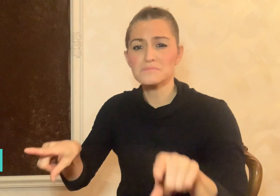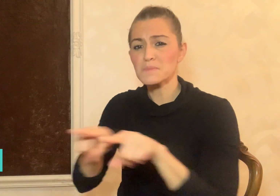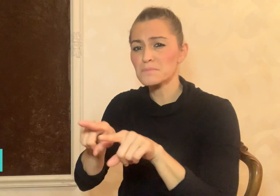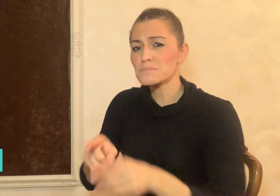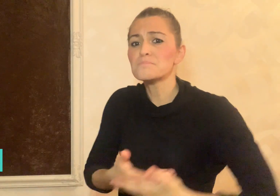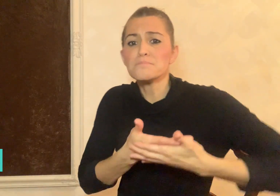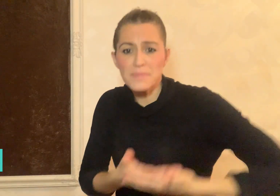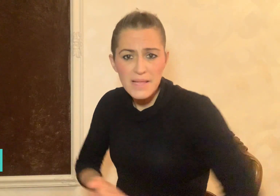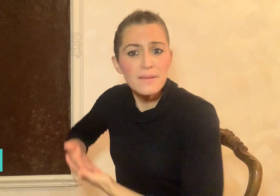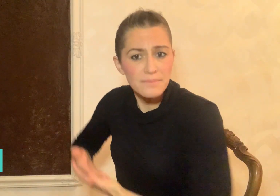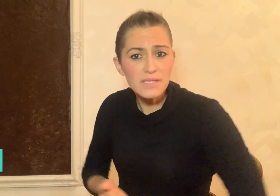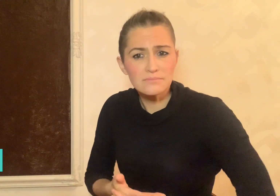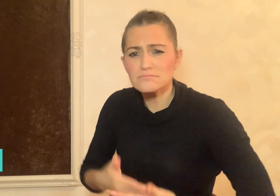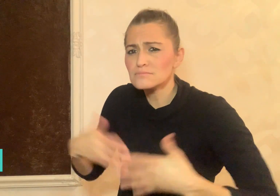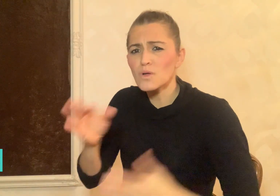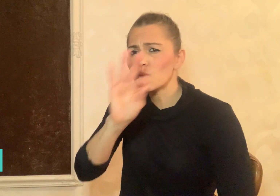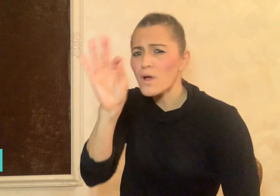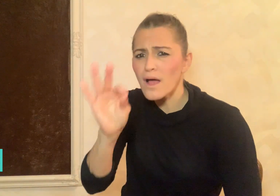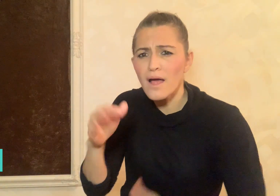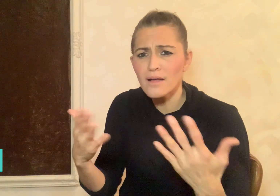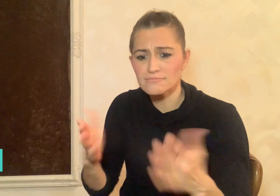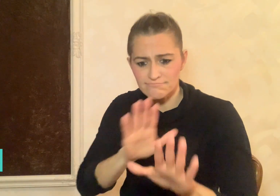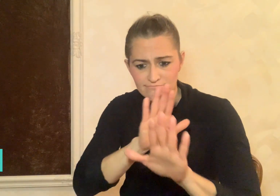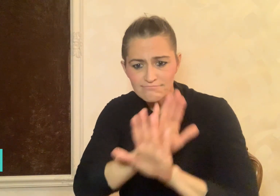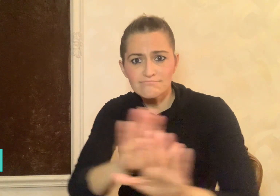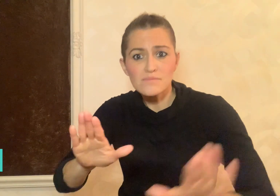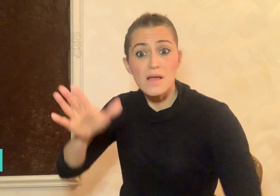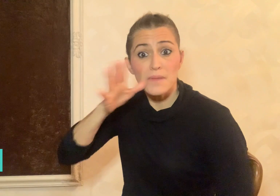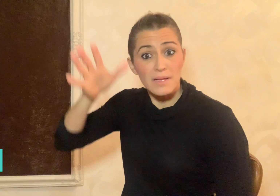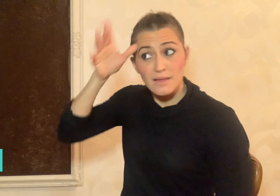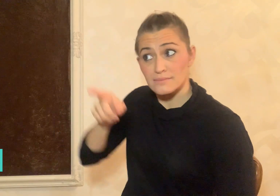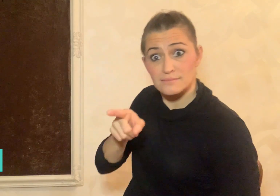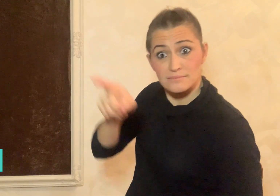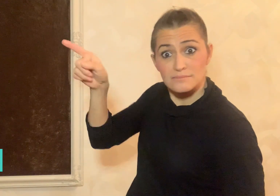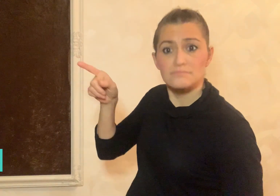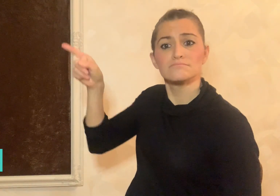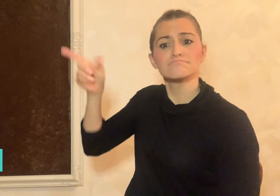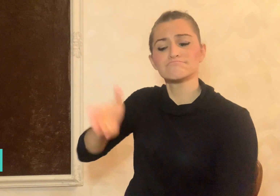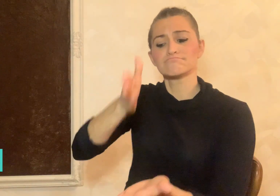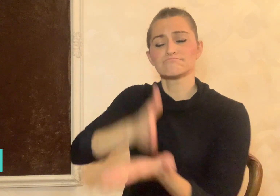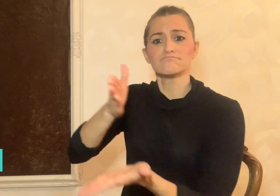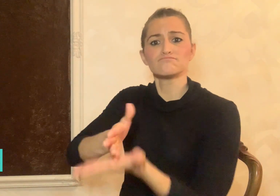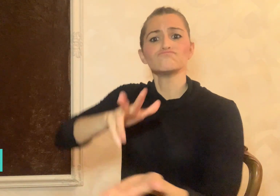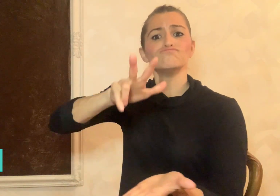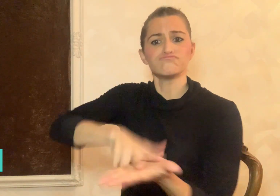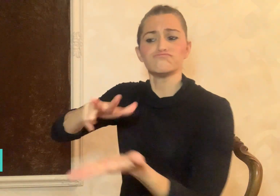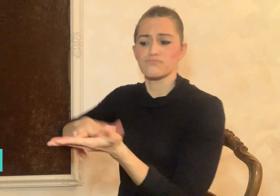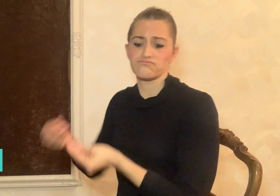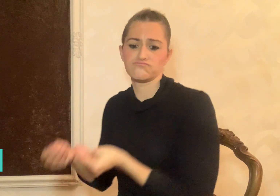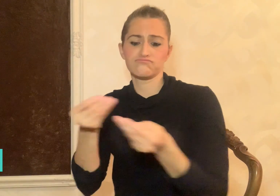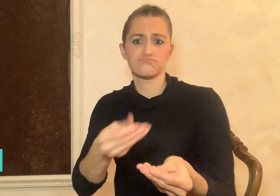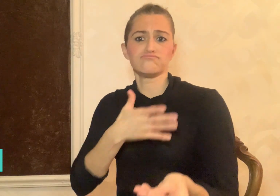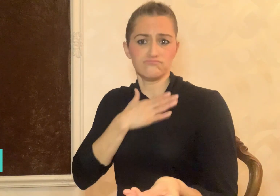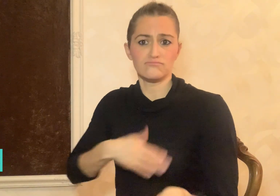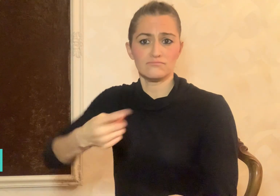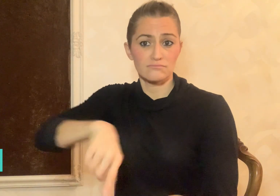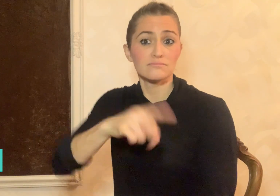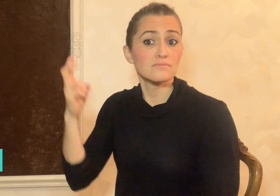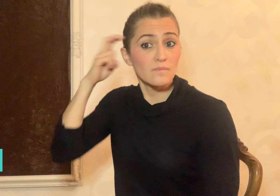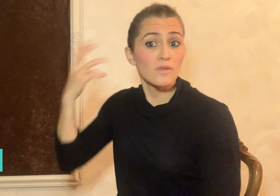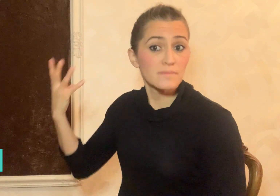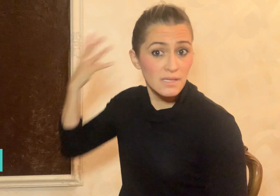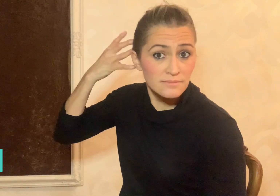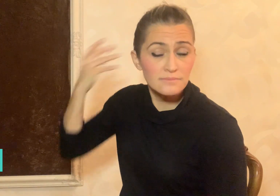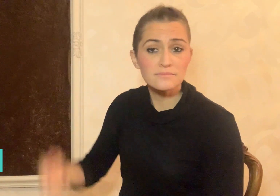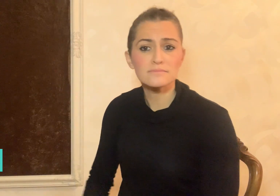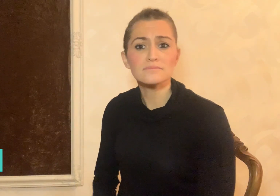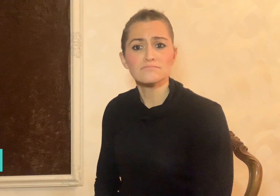because parents make the decision for them. Over the last several years,